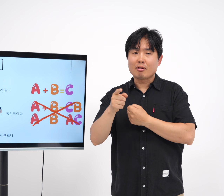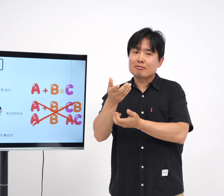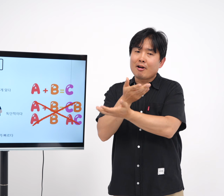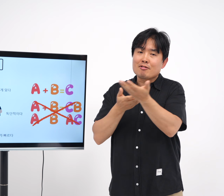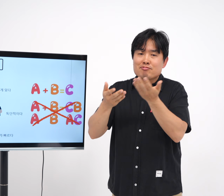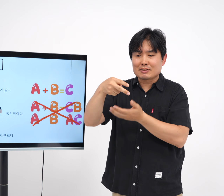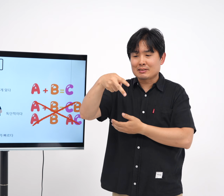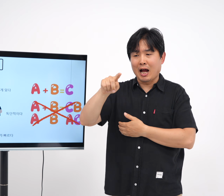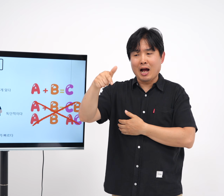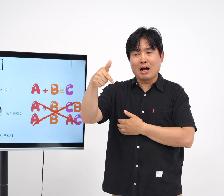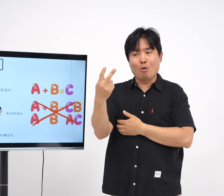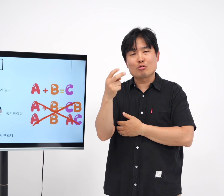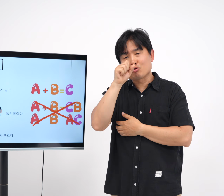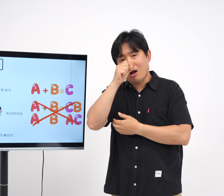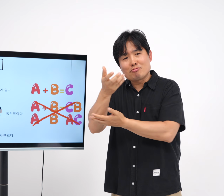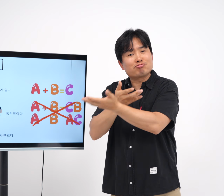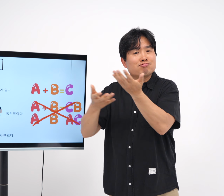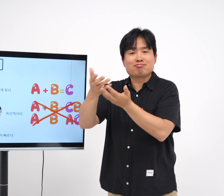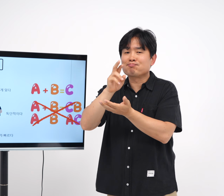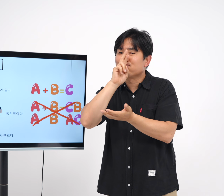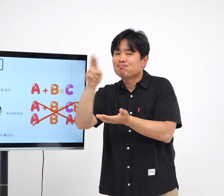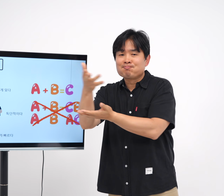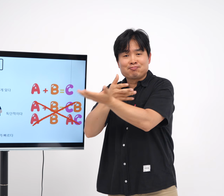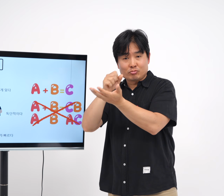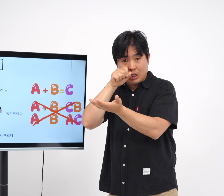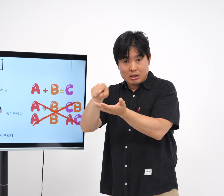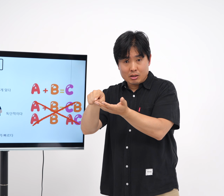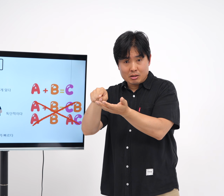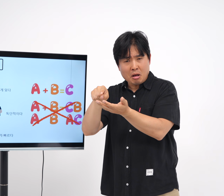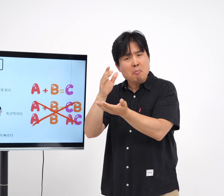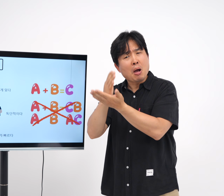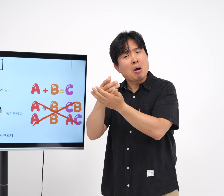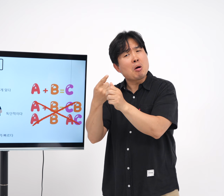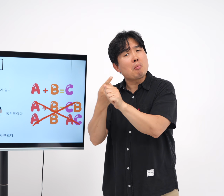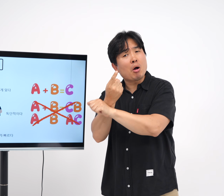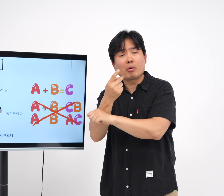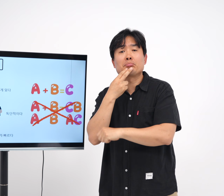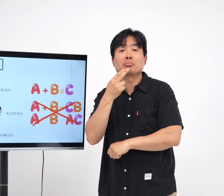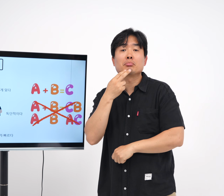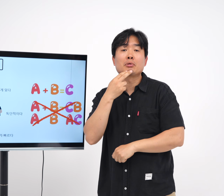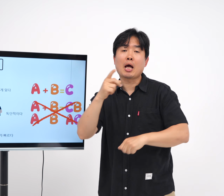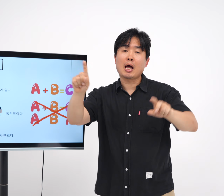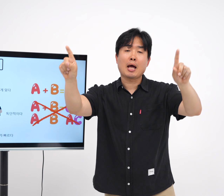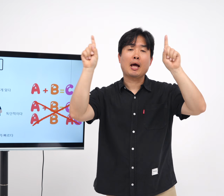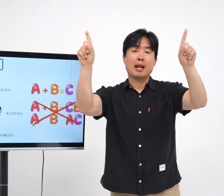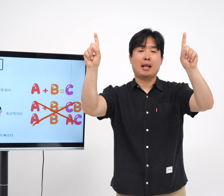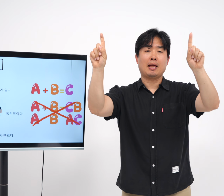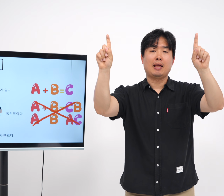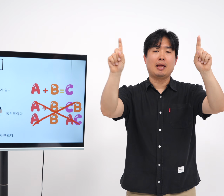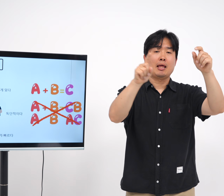is to be sociable. There are no other meanings associated with it.